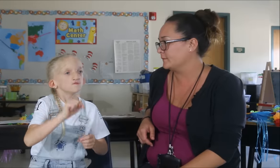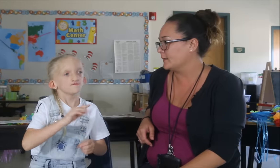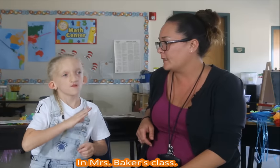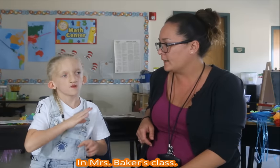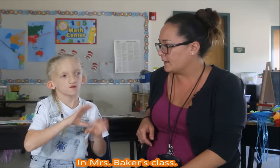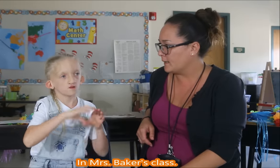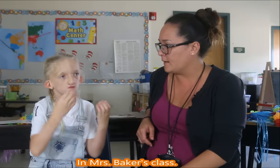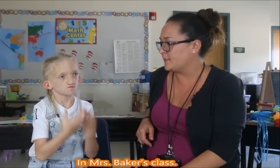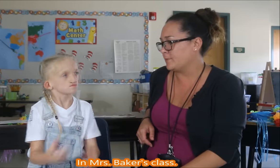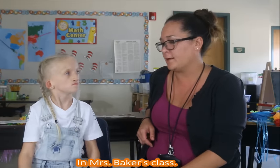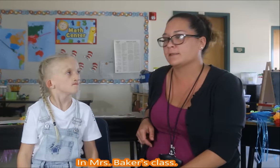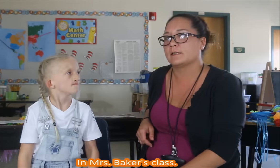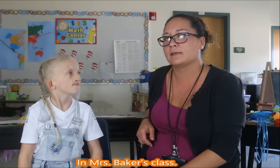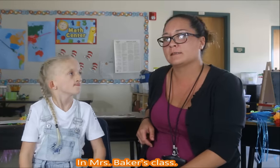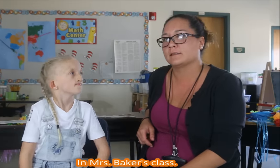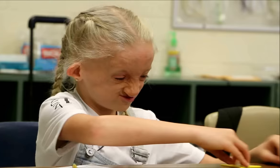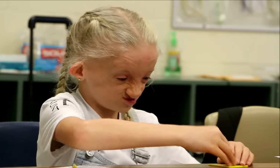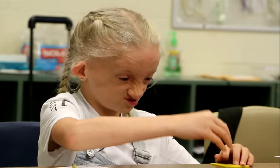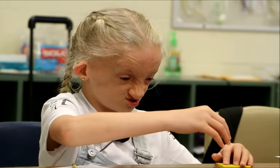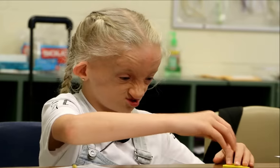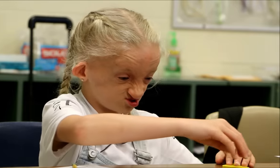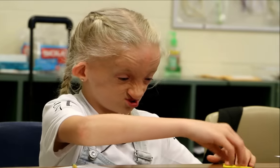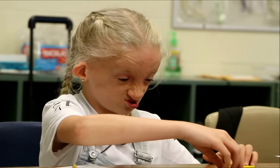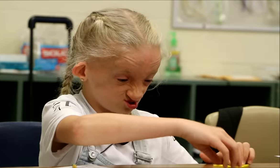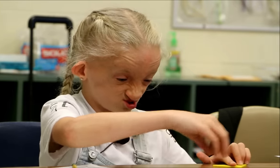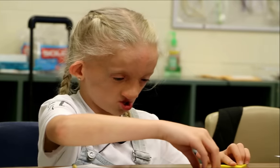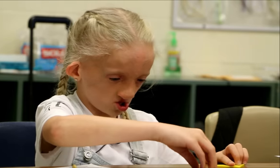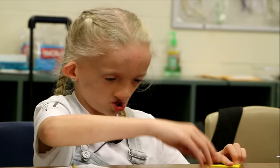and miss Baker's son